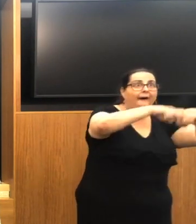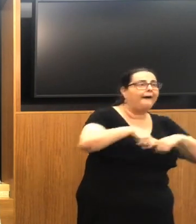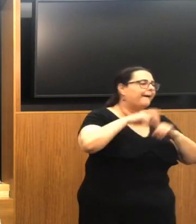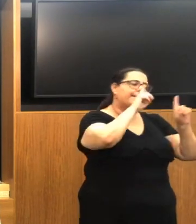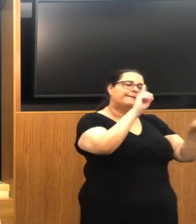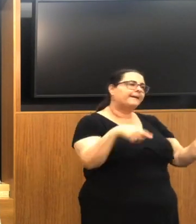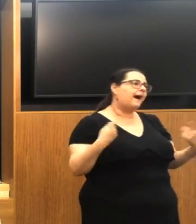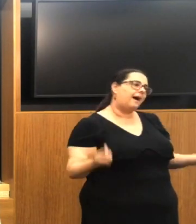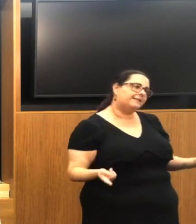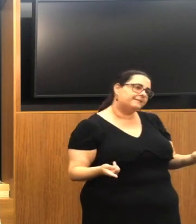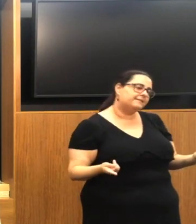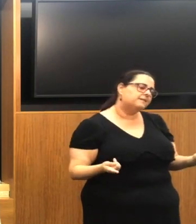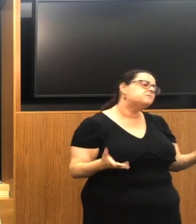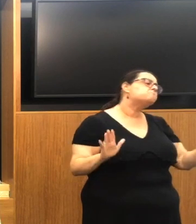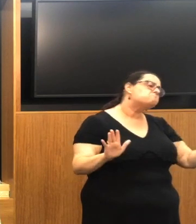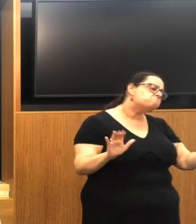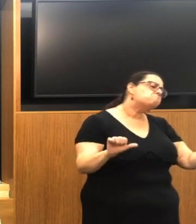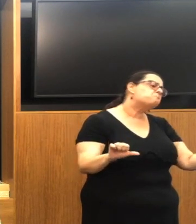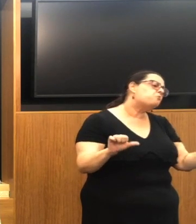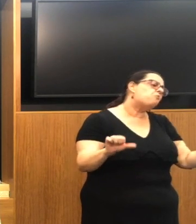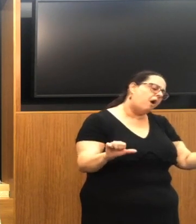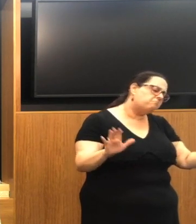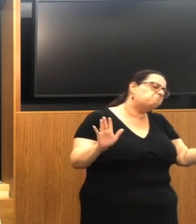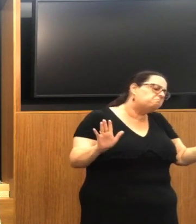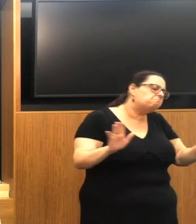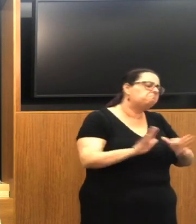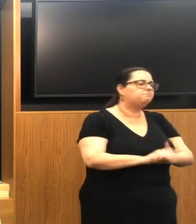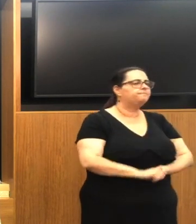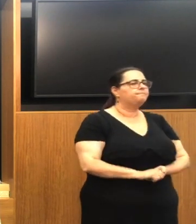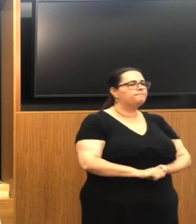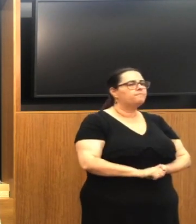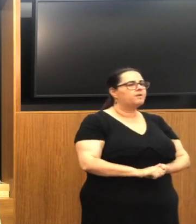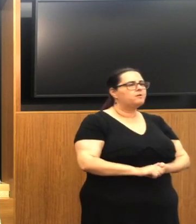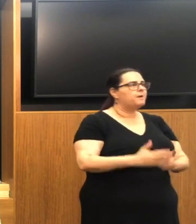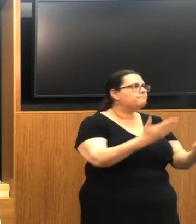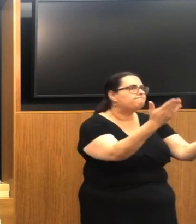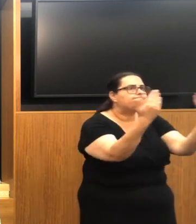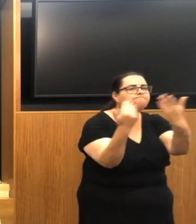That's okay. I just surrounded myself with people who believed in me